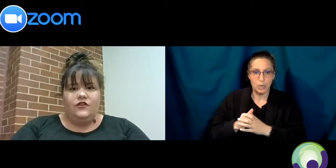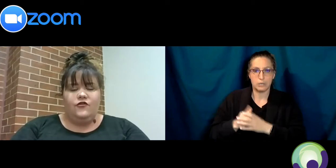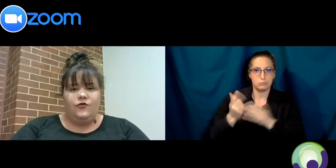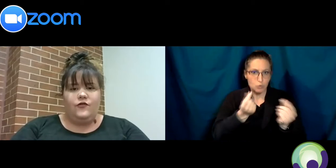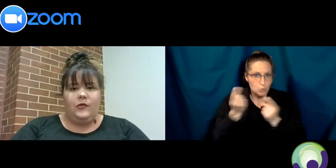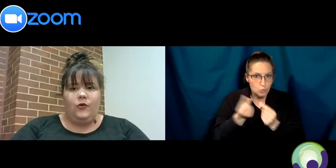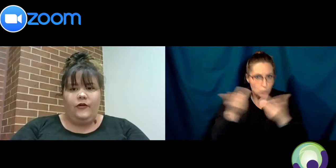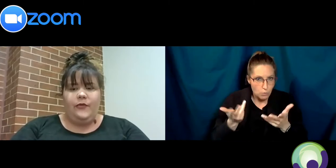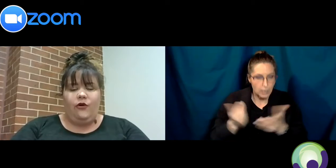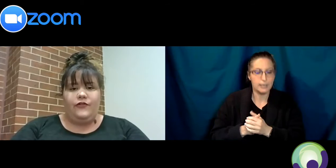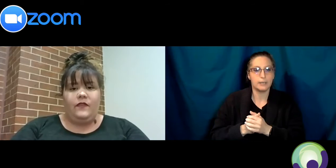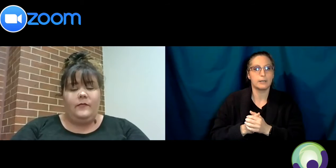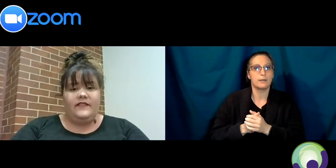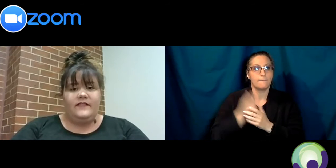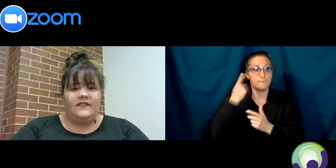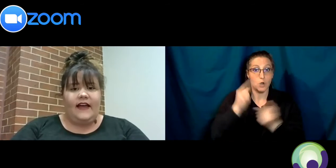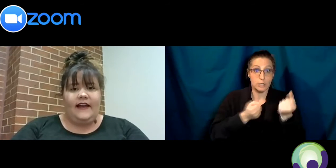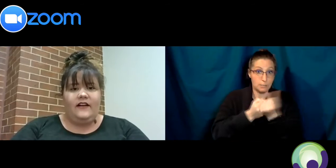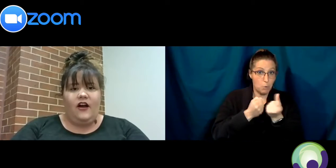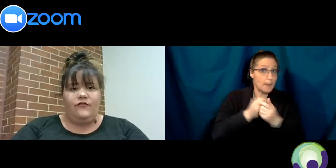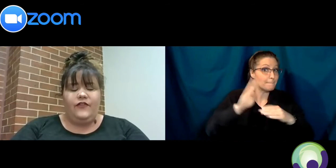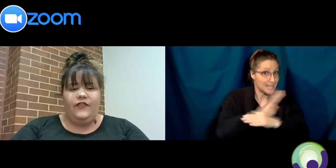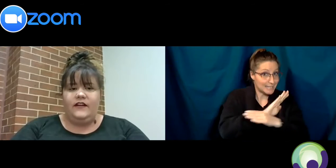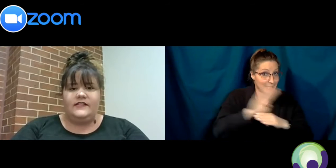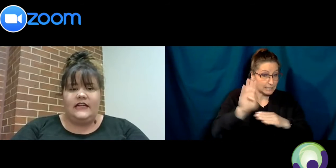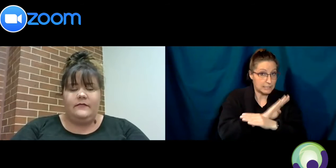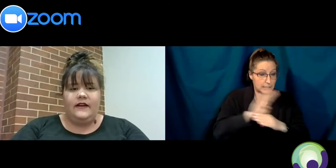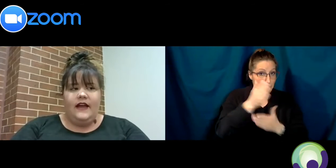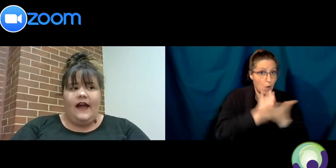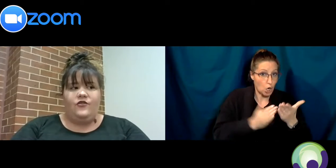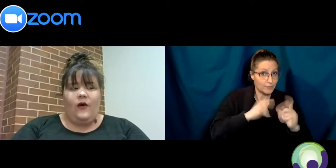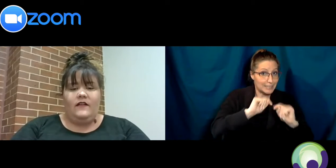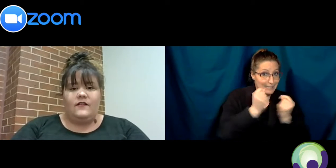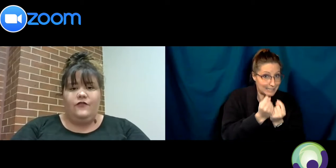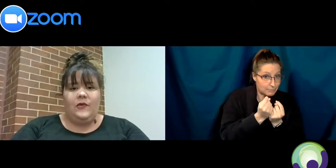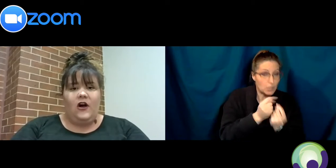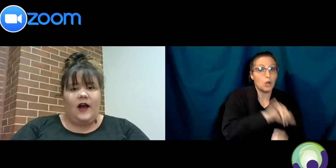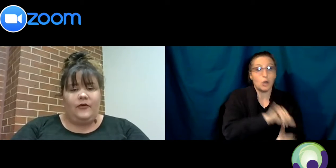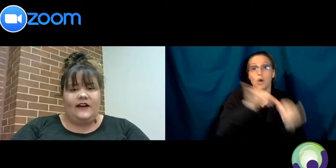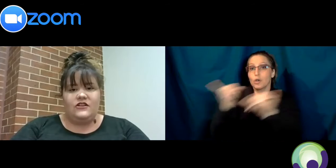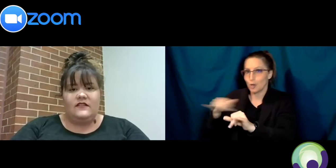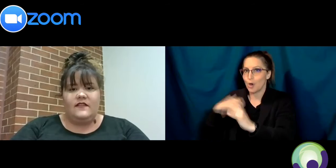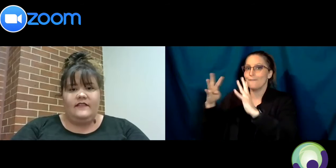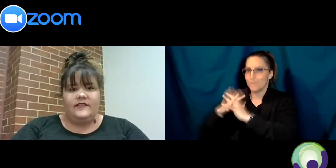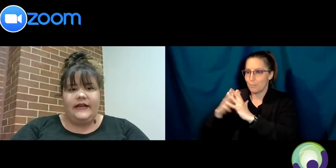to support both the business side of the team as well as the football operations side of the team.